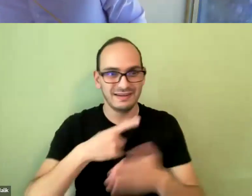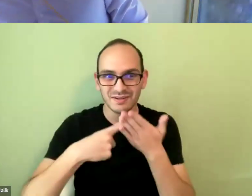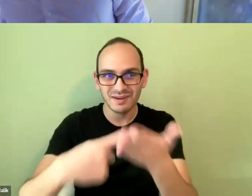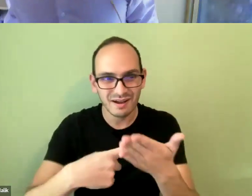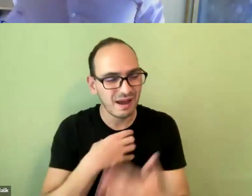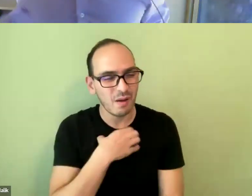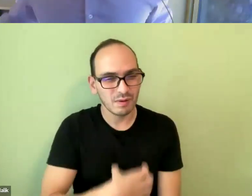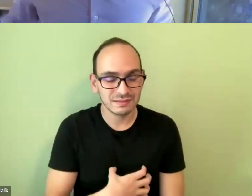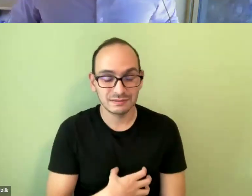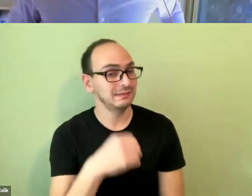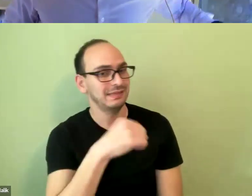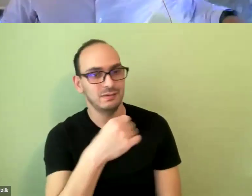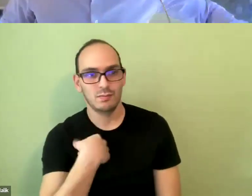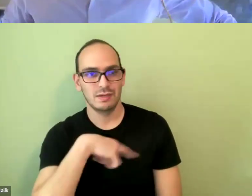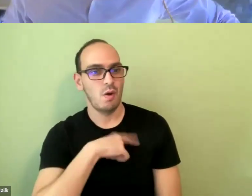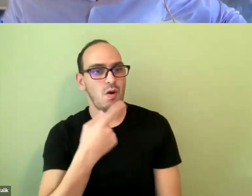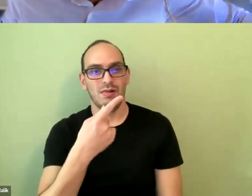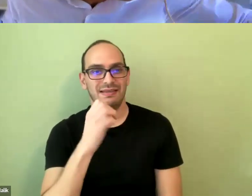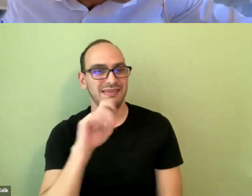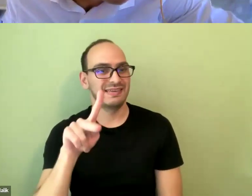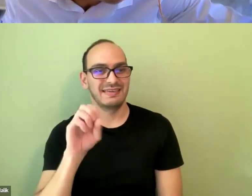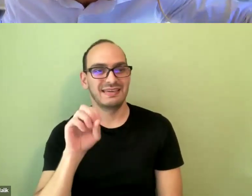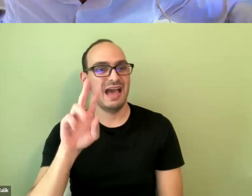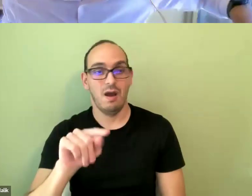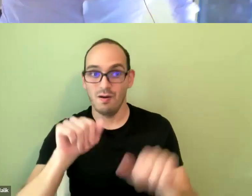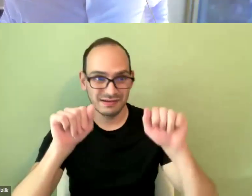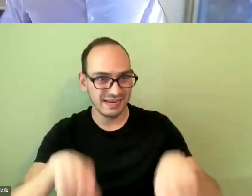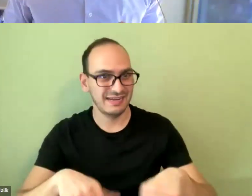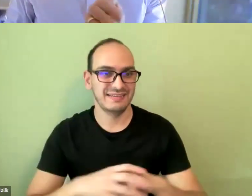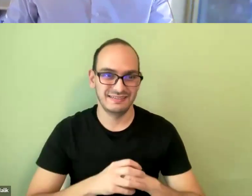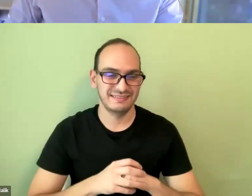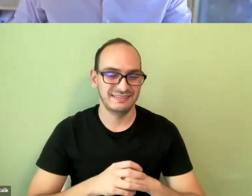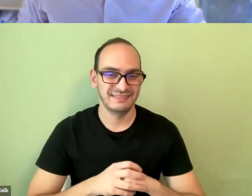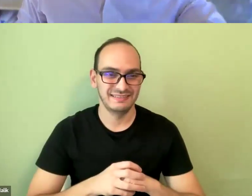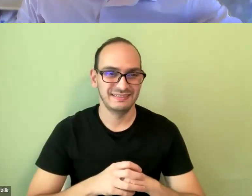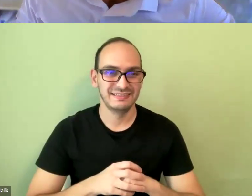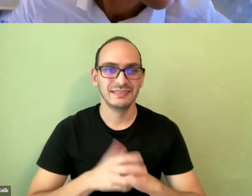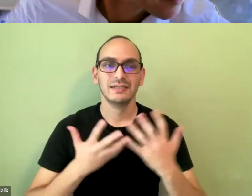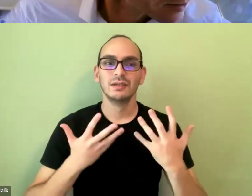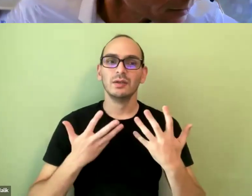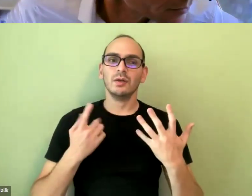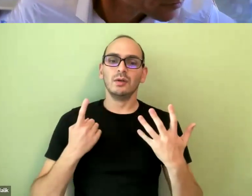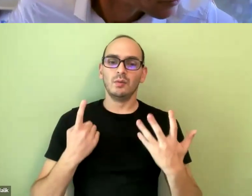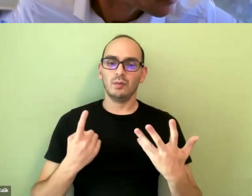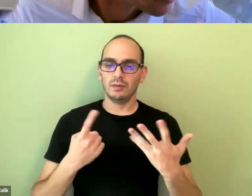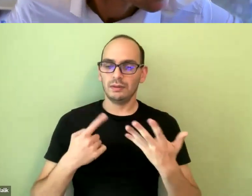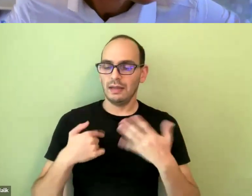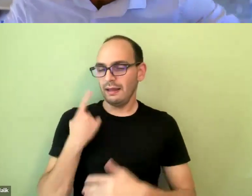Yeah because we could all geek out with what you all are talking about. One of the things I was wondering if either